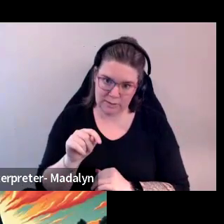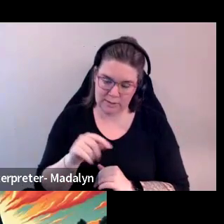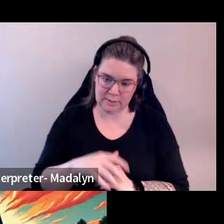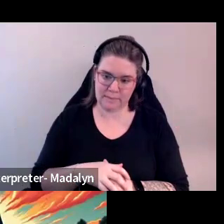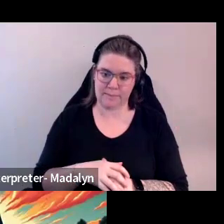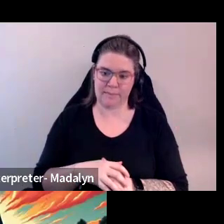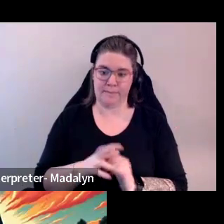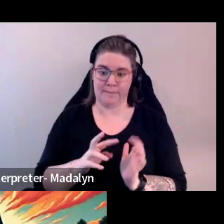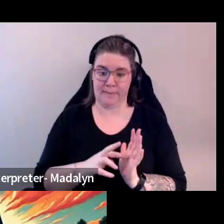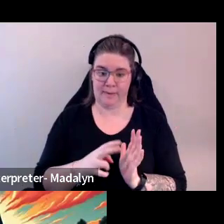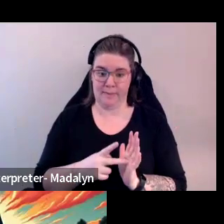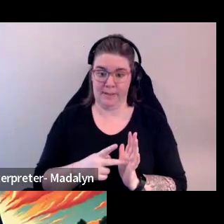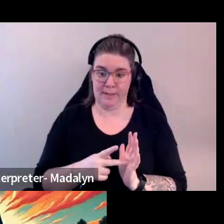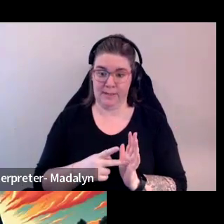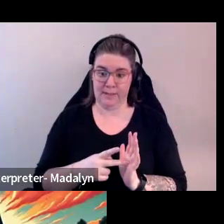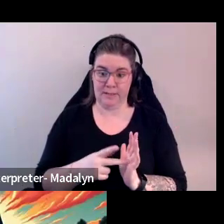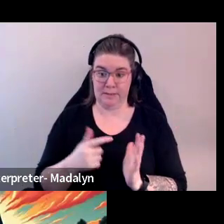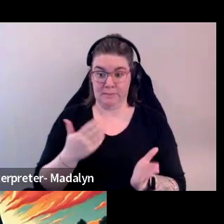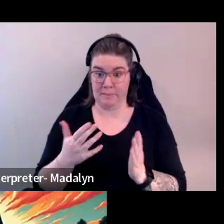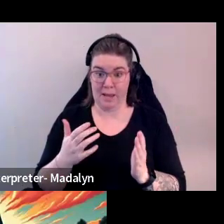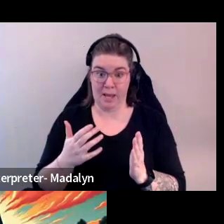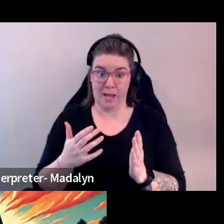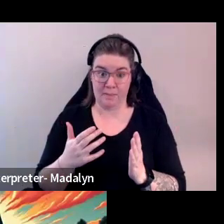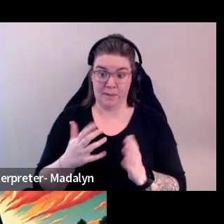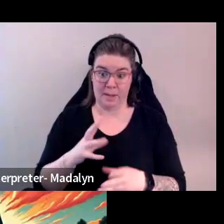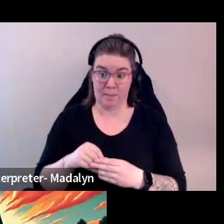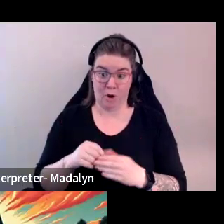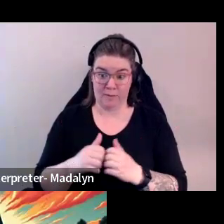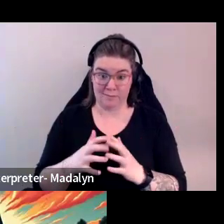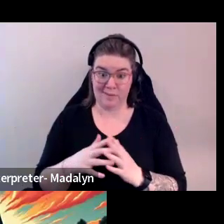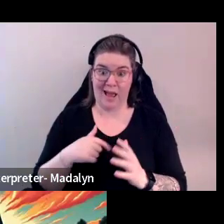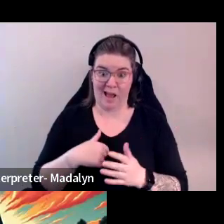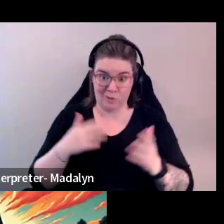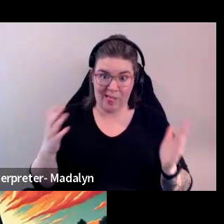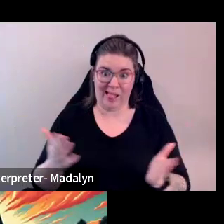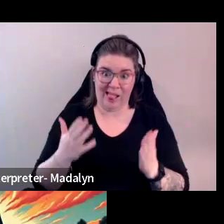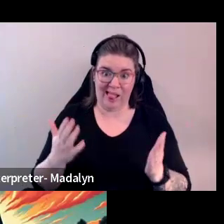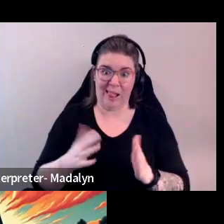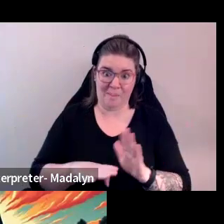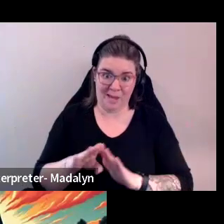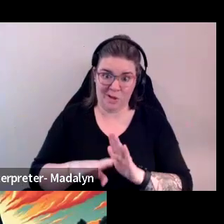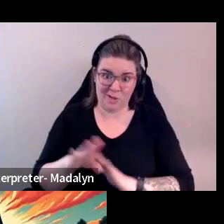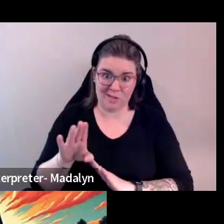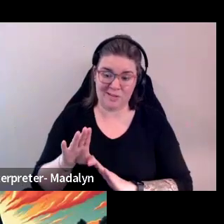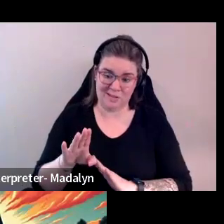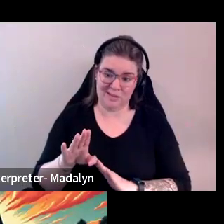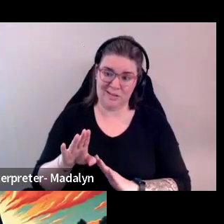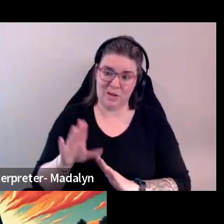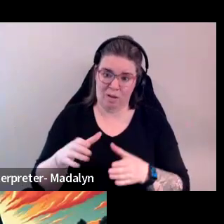Brooke Wilson (she/her): I can't be part of the creation, though I'll just have to build it, and it will come. But at the same time I feel like